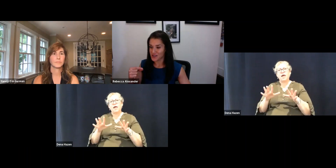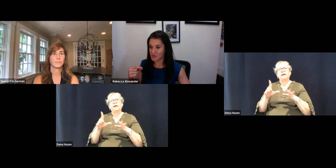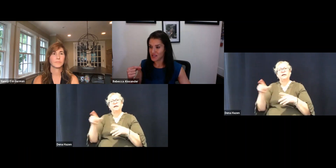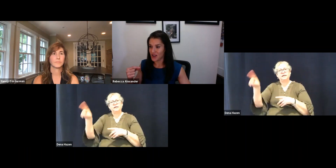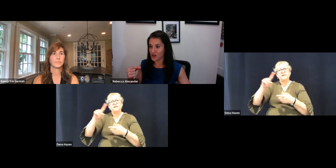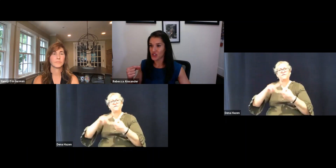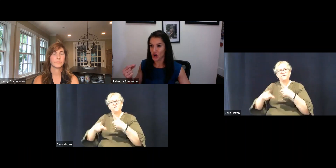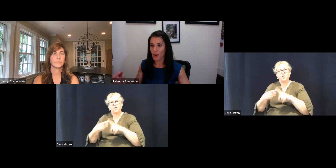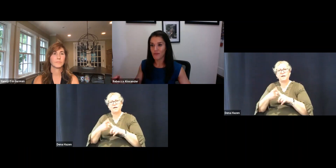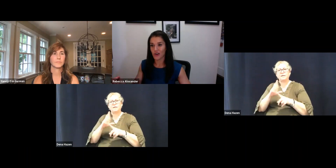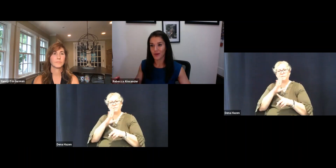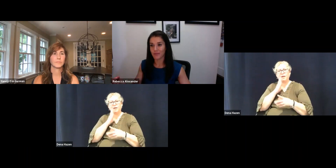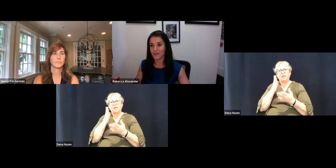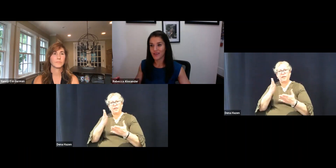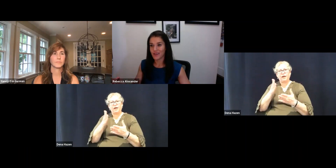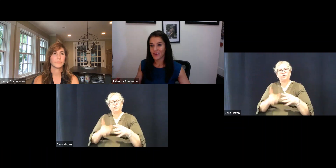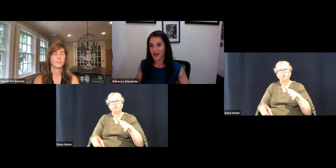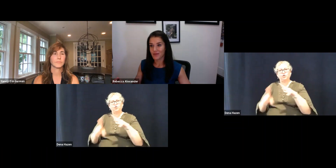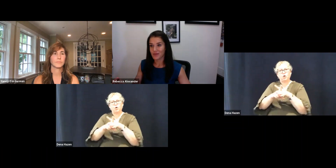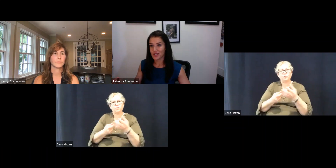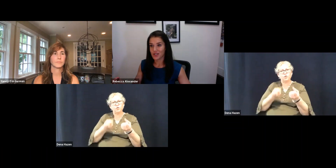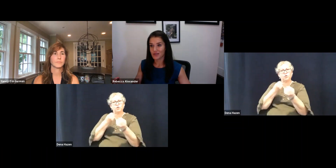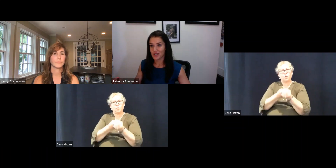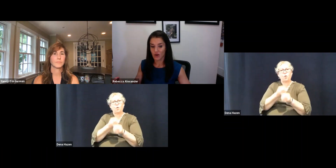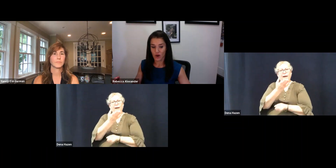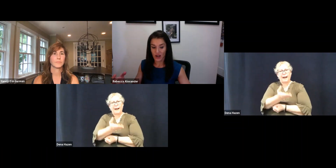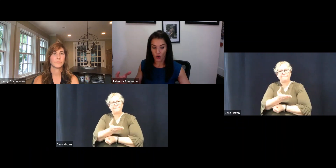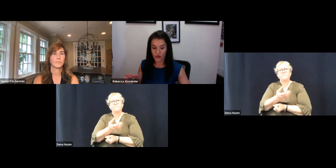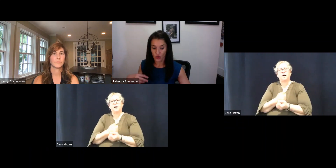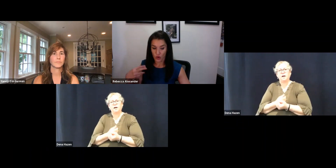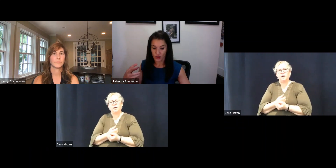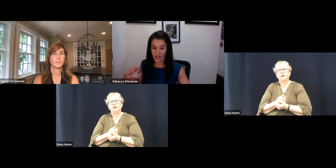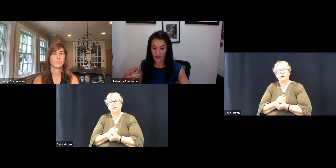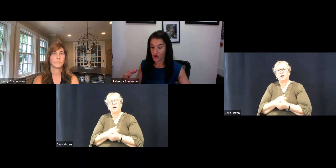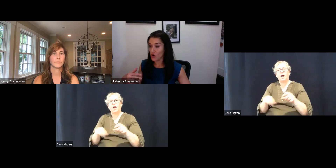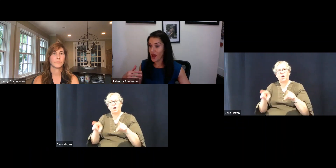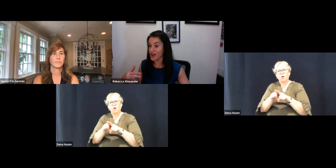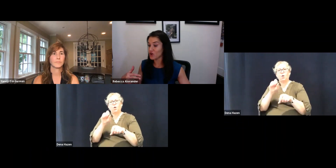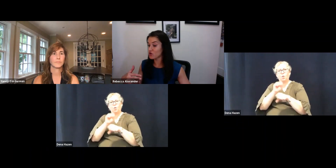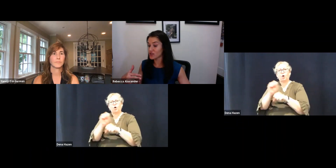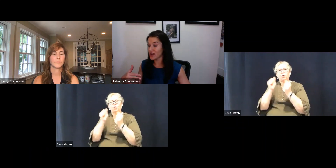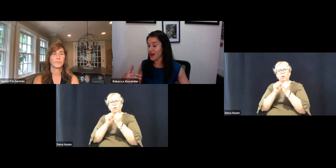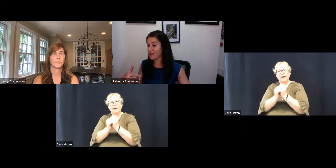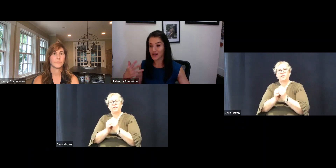to be there to show up for him. And also to work together. OK, who's going to have an--